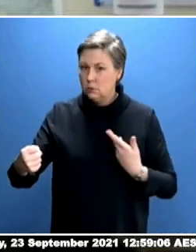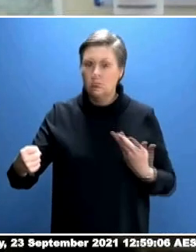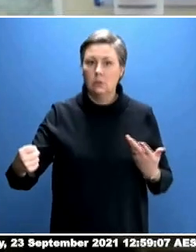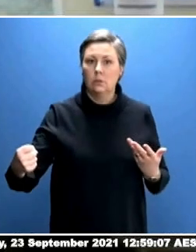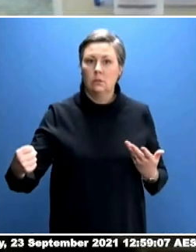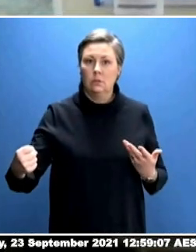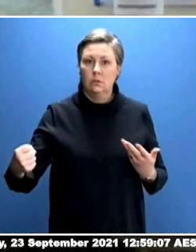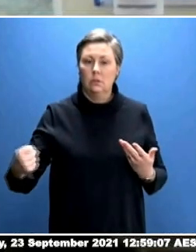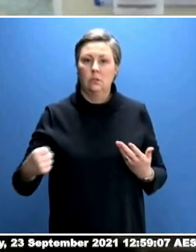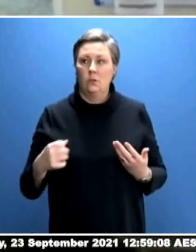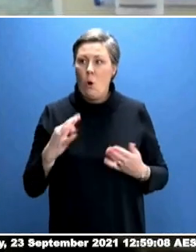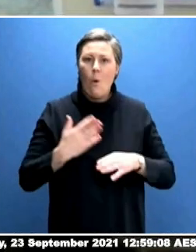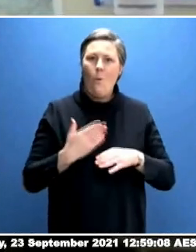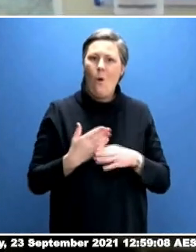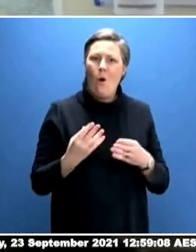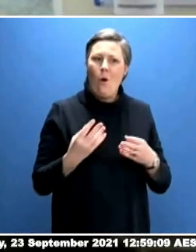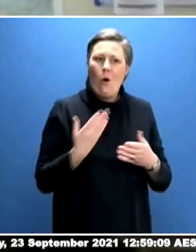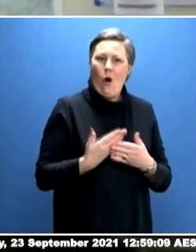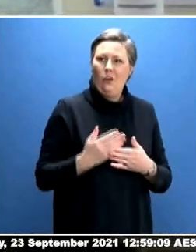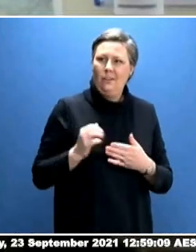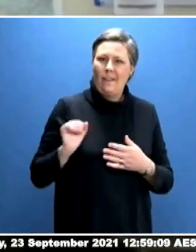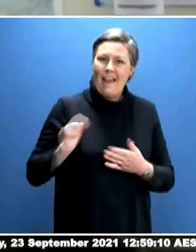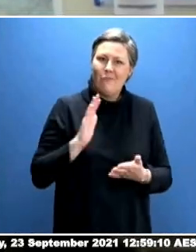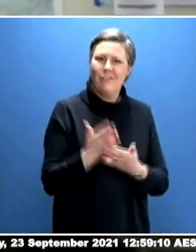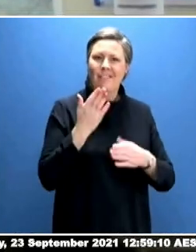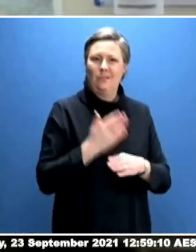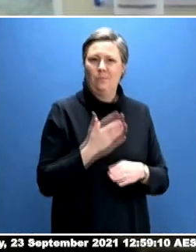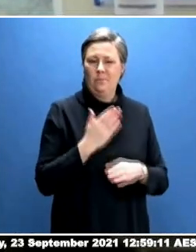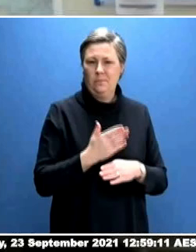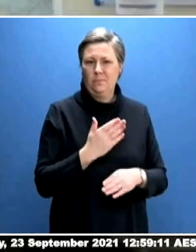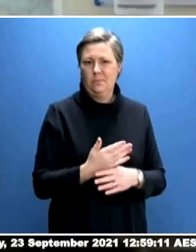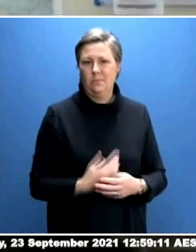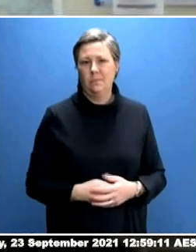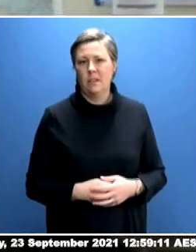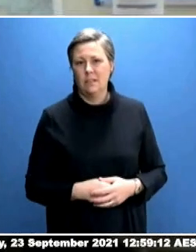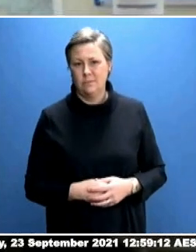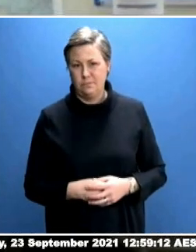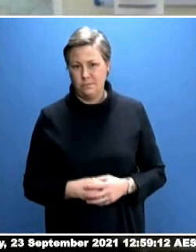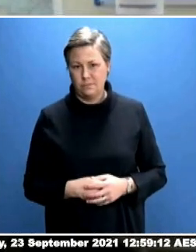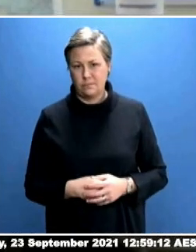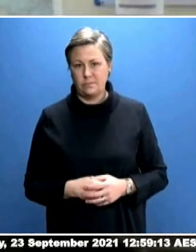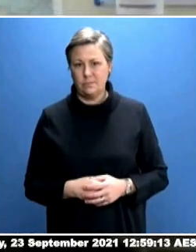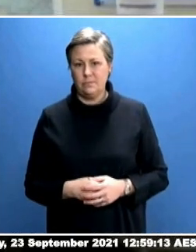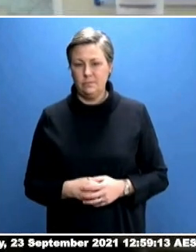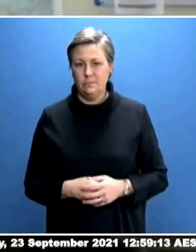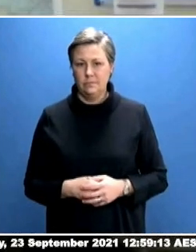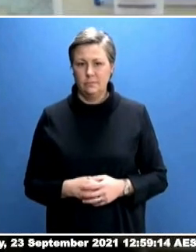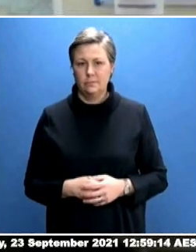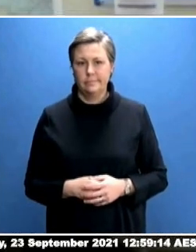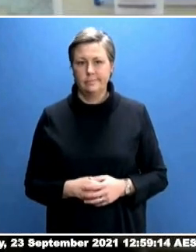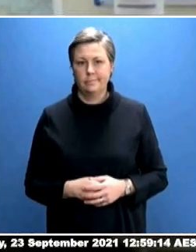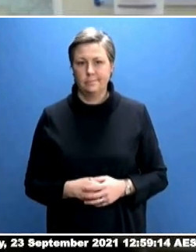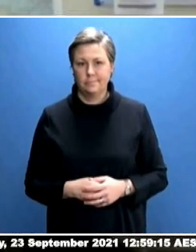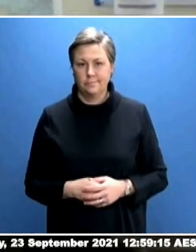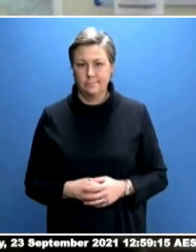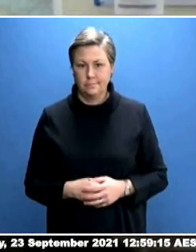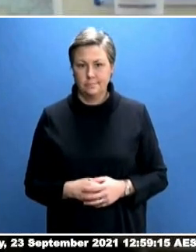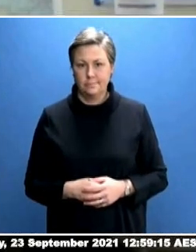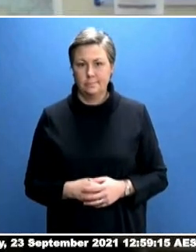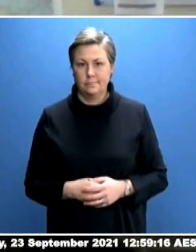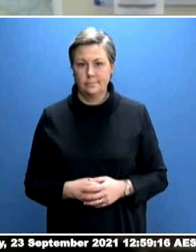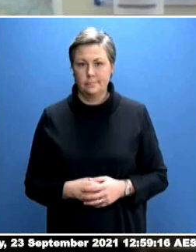having the ability to reach out to a service agency such as NAAJA, whilst